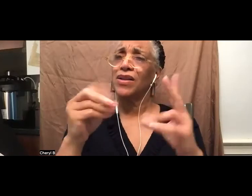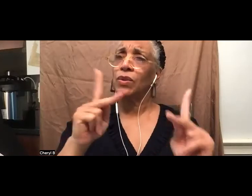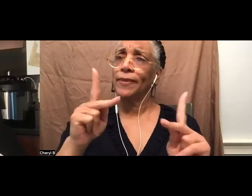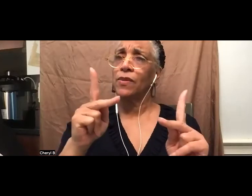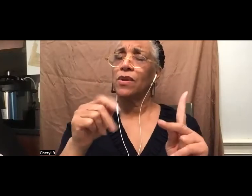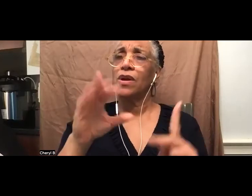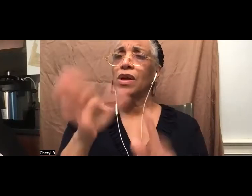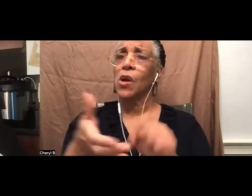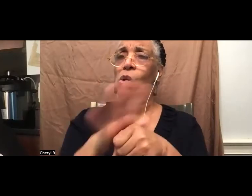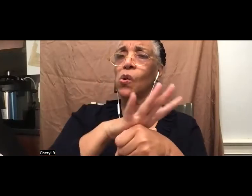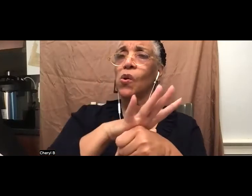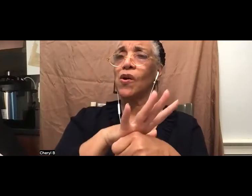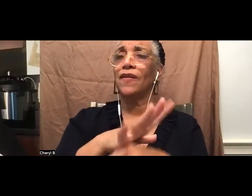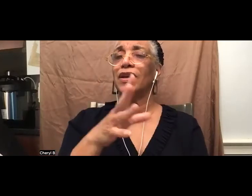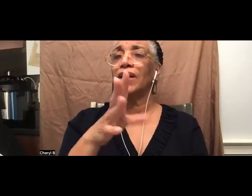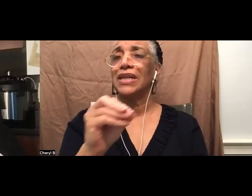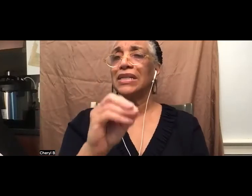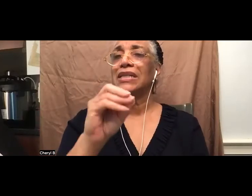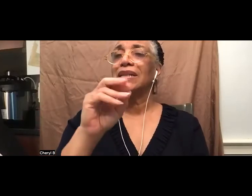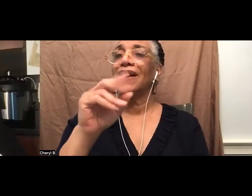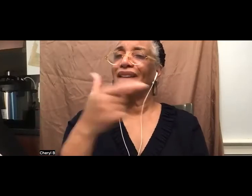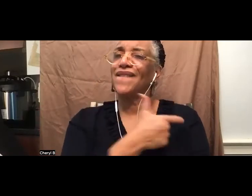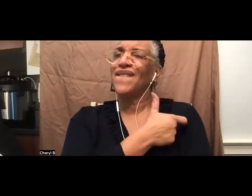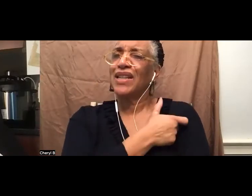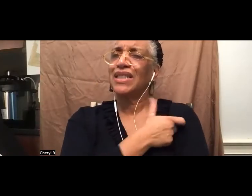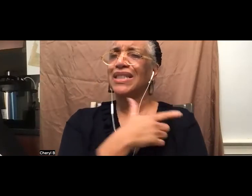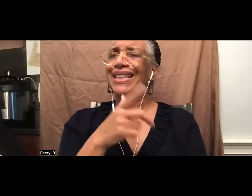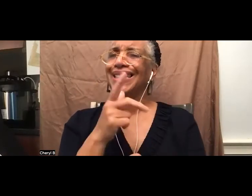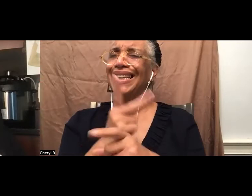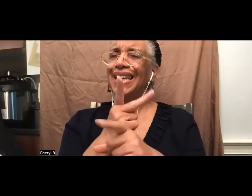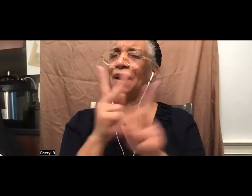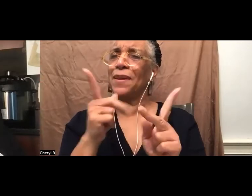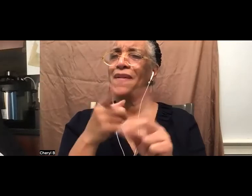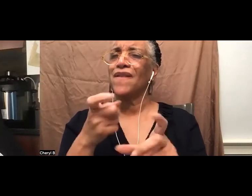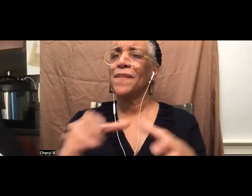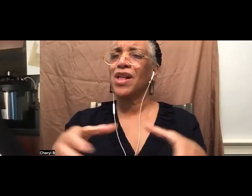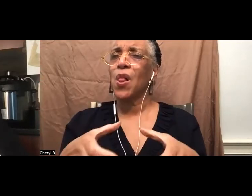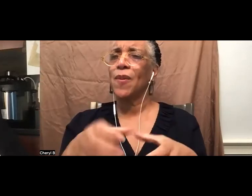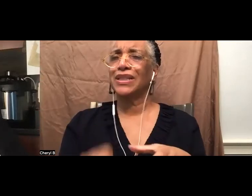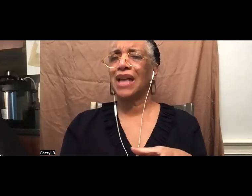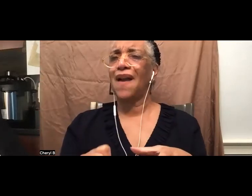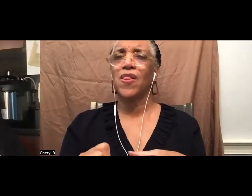COVID-19 vaccine apartheid kept many people